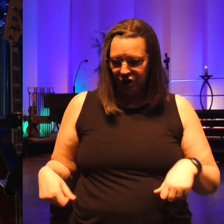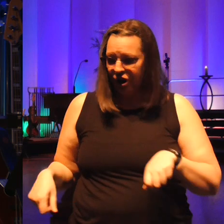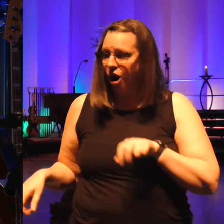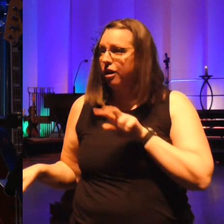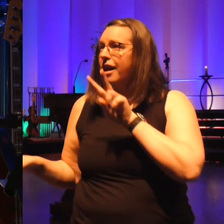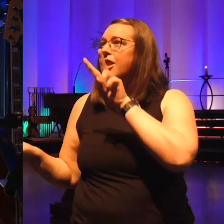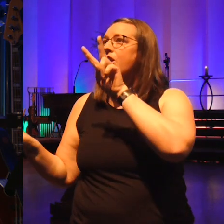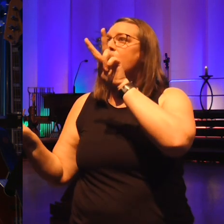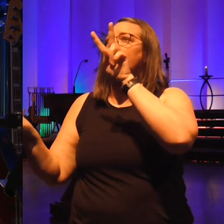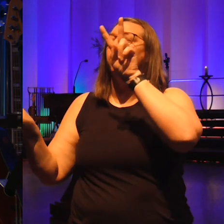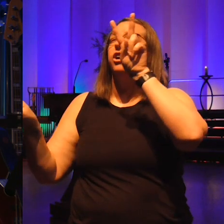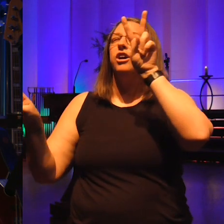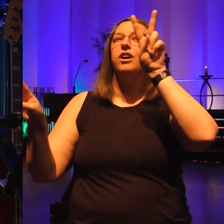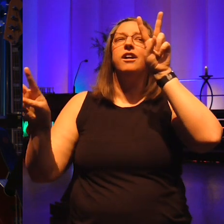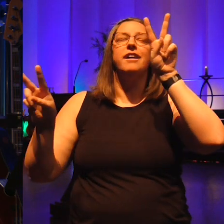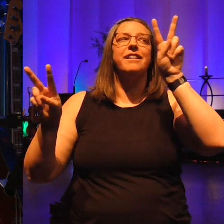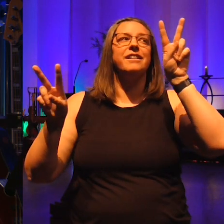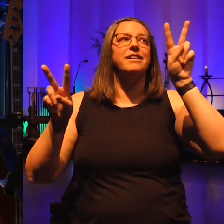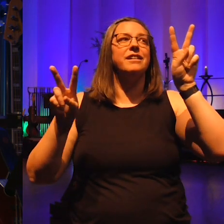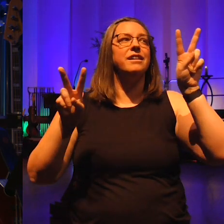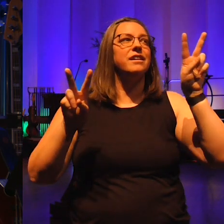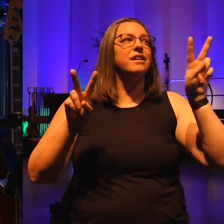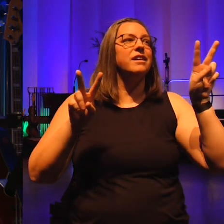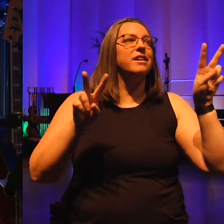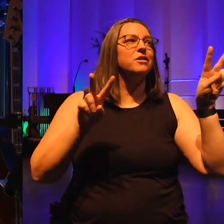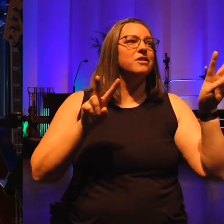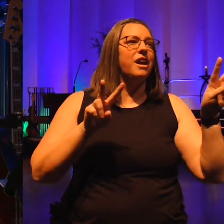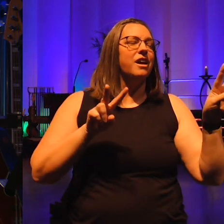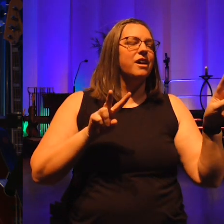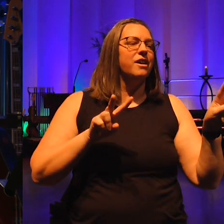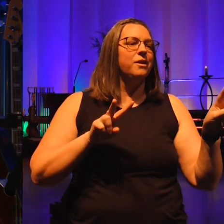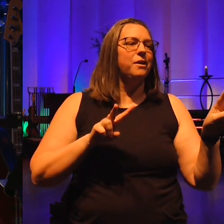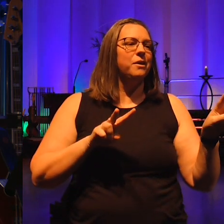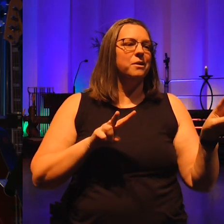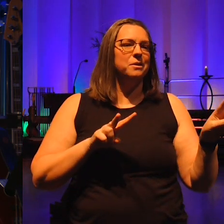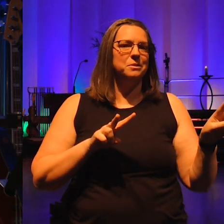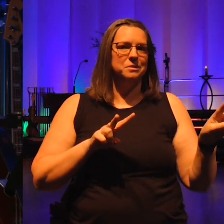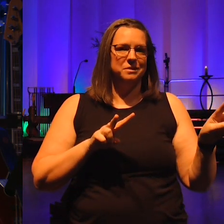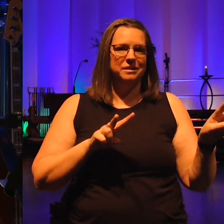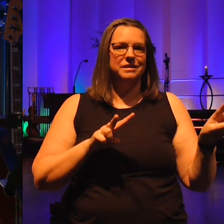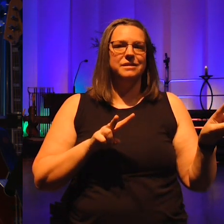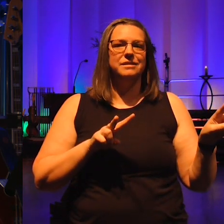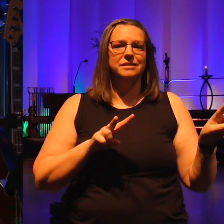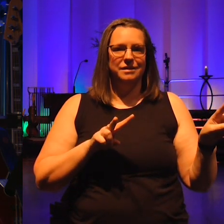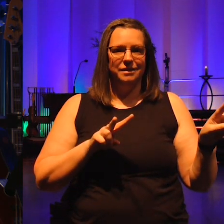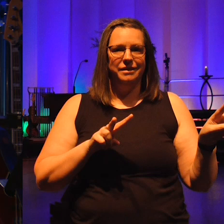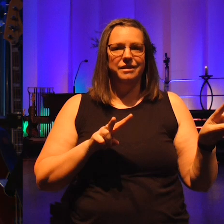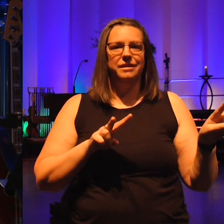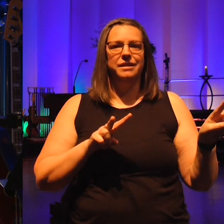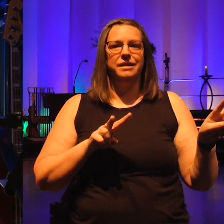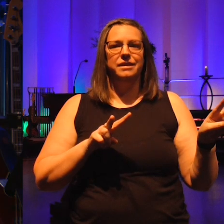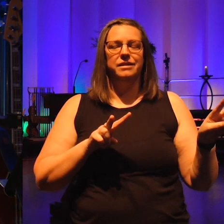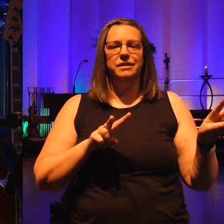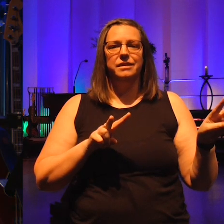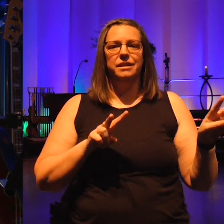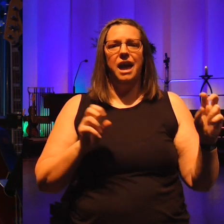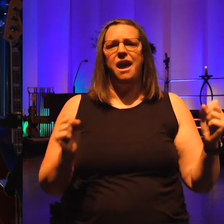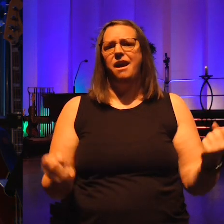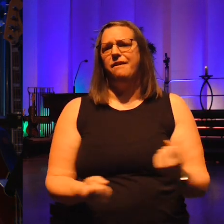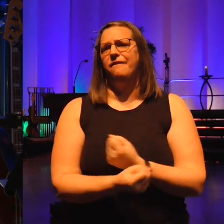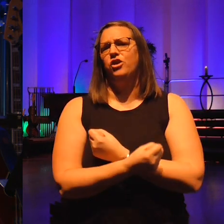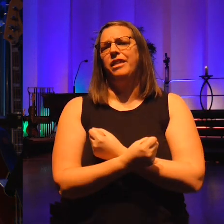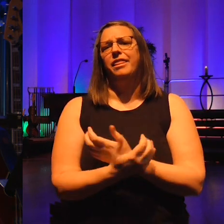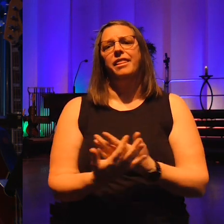around everything is all right now